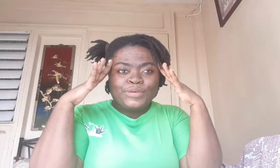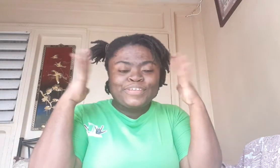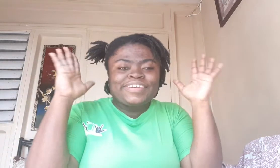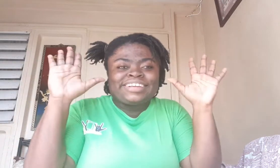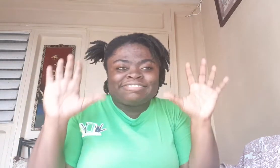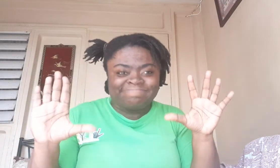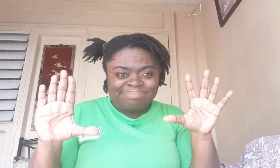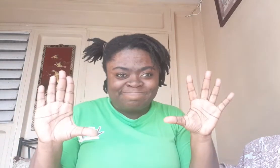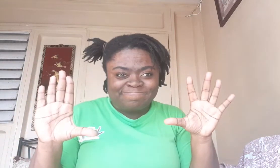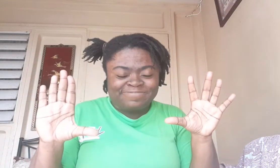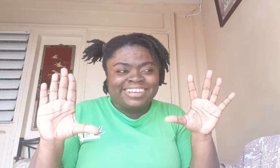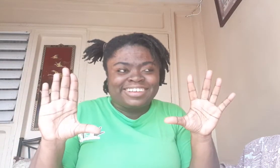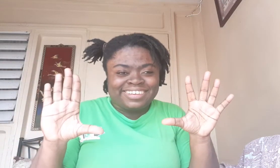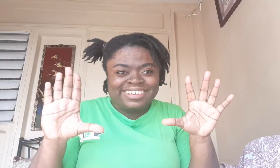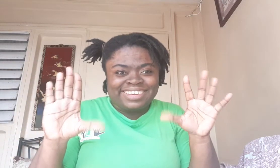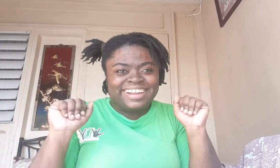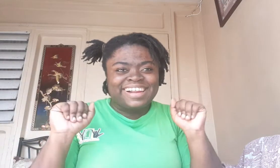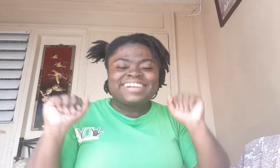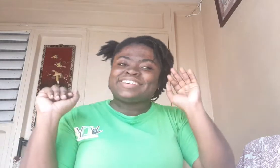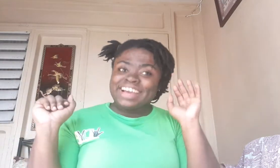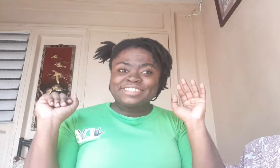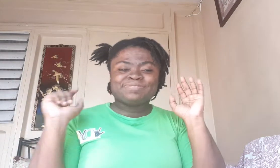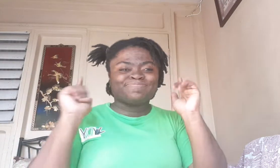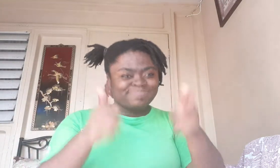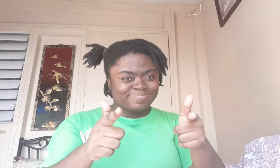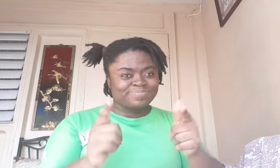this year which is coming soon next 2 months Whew! A lot!